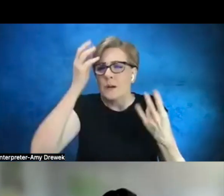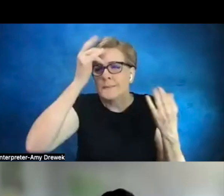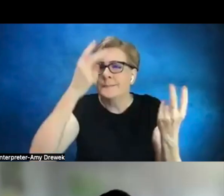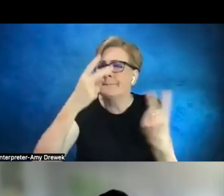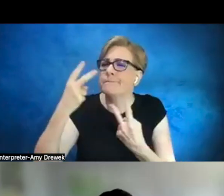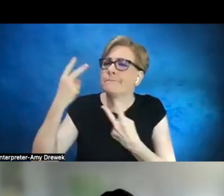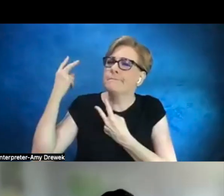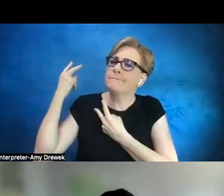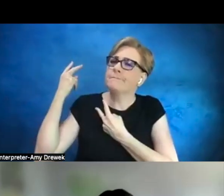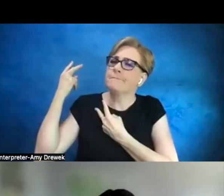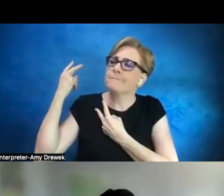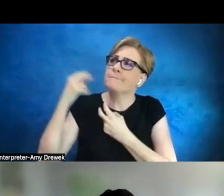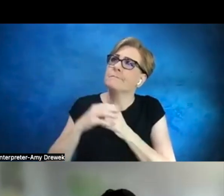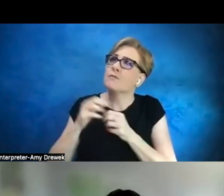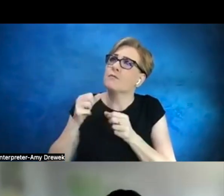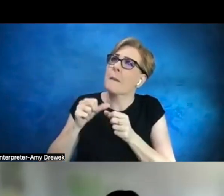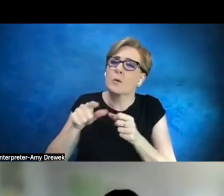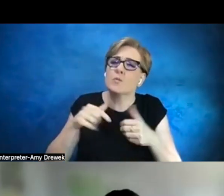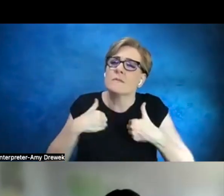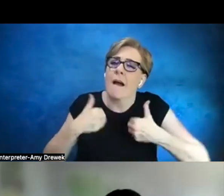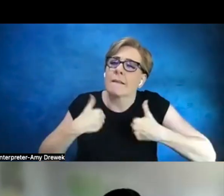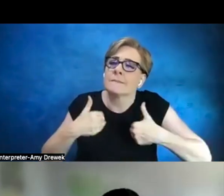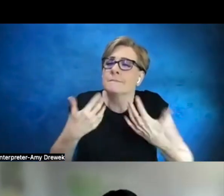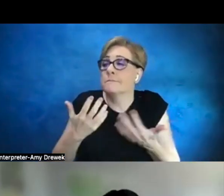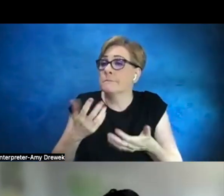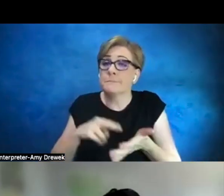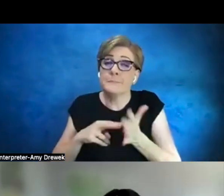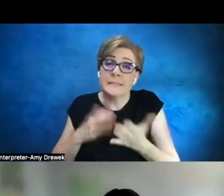to when you were a young person. That can be high school, college student, recent